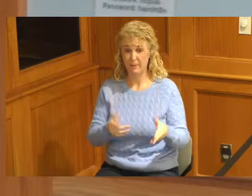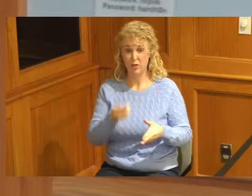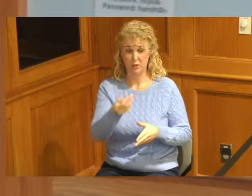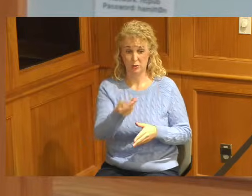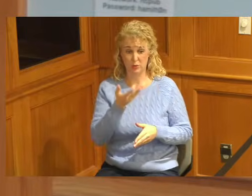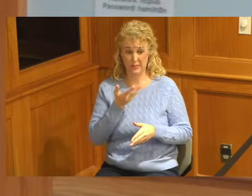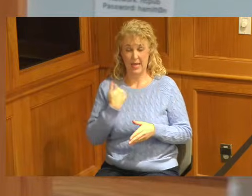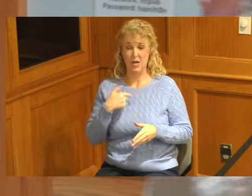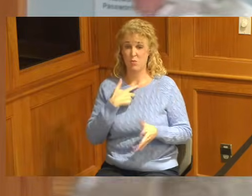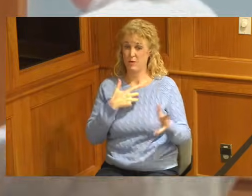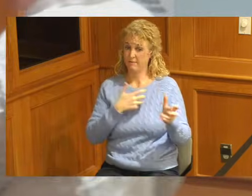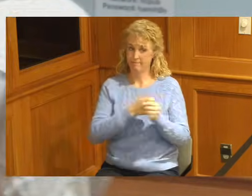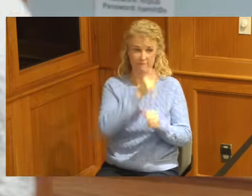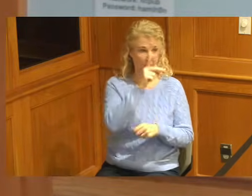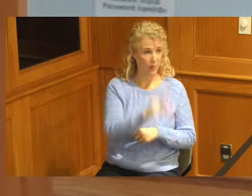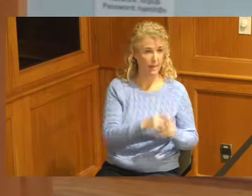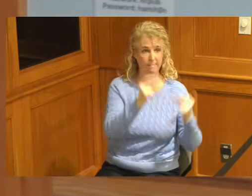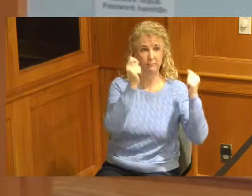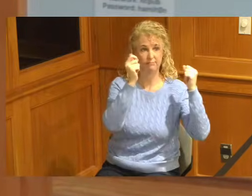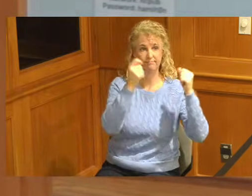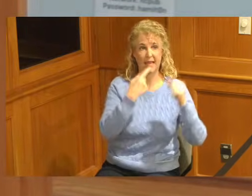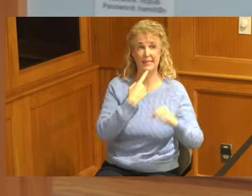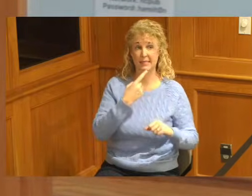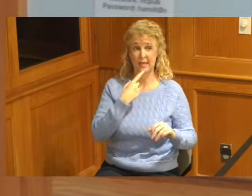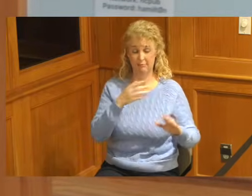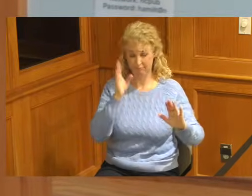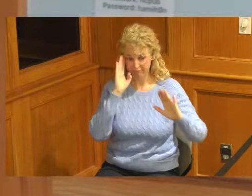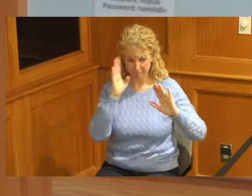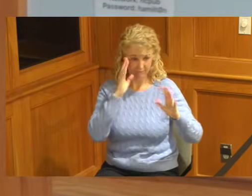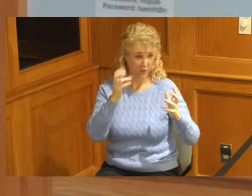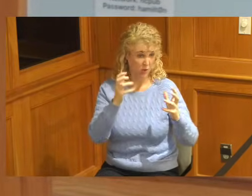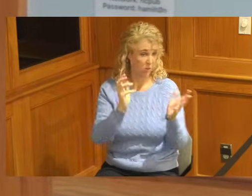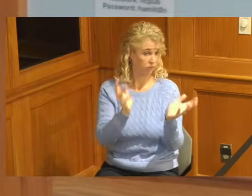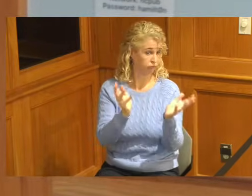immediately followed up with them and and said, "Hey, you know, here's what's here's where we